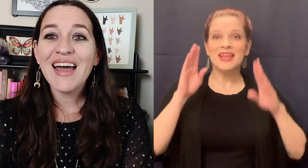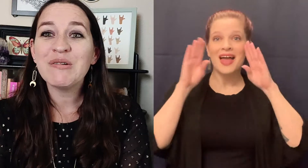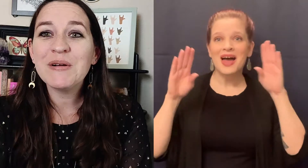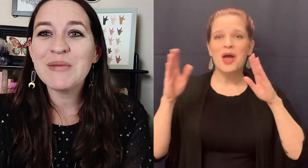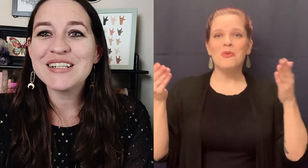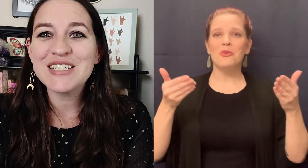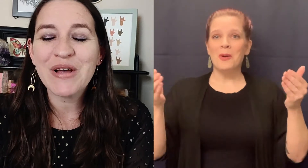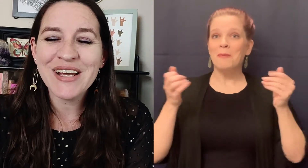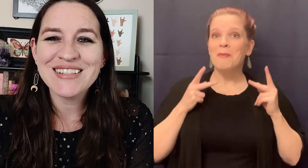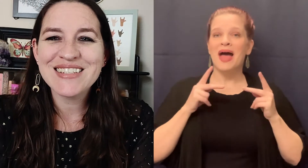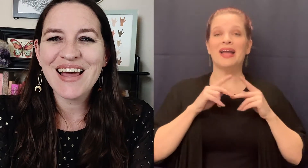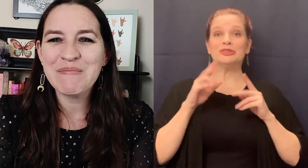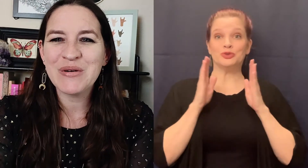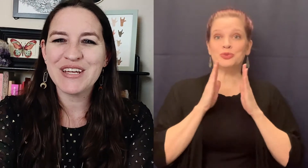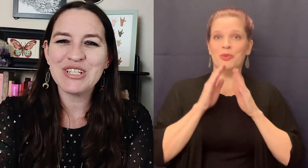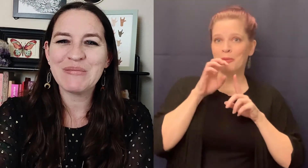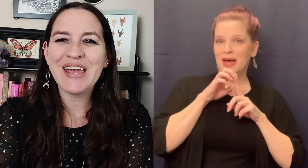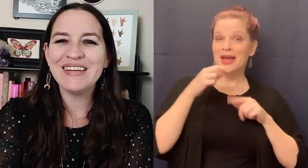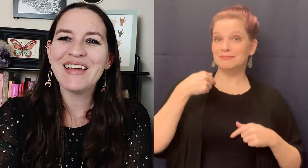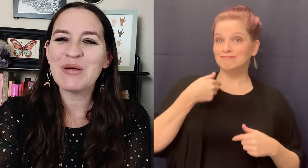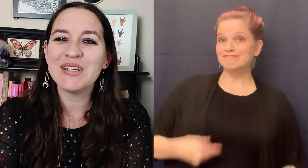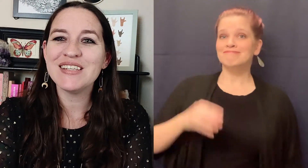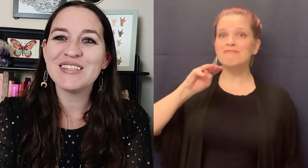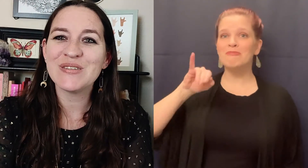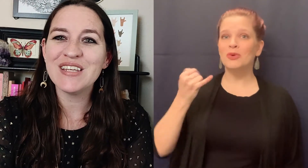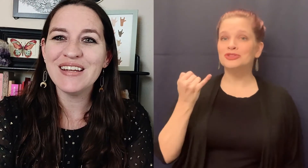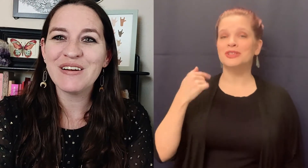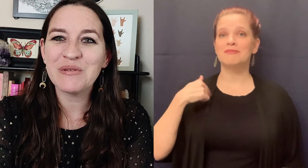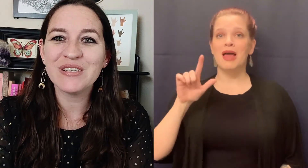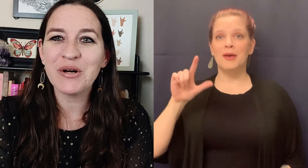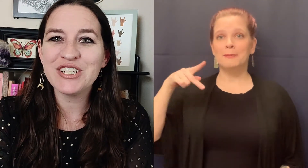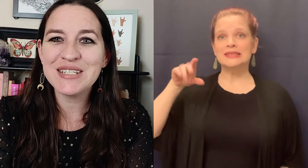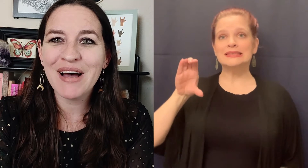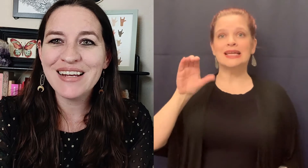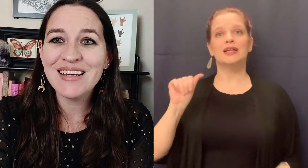Hi, welcome back to Small Bites, I'm Monique Champaigne, LPC associate here with The Gracious Mind.